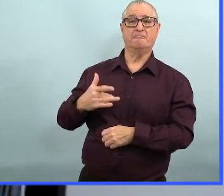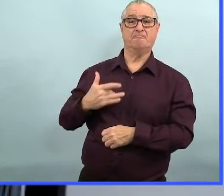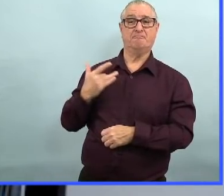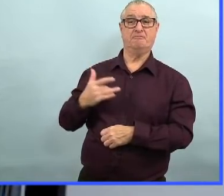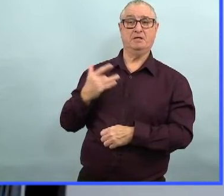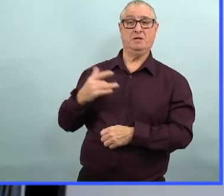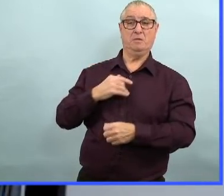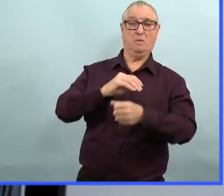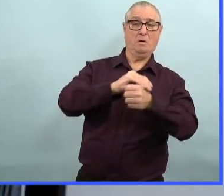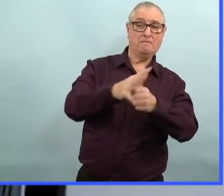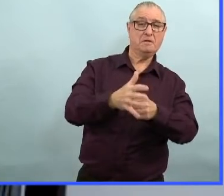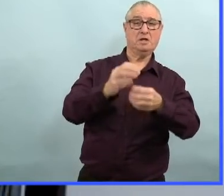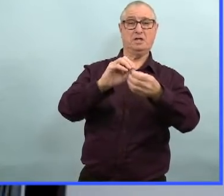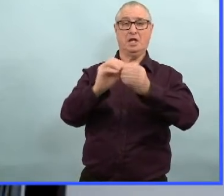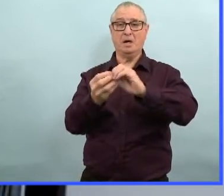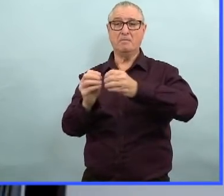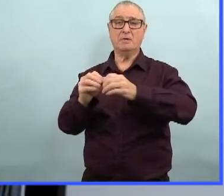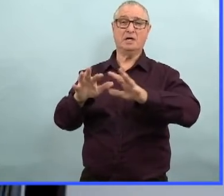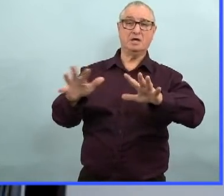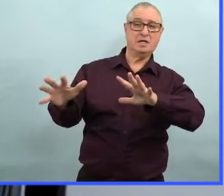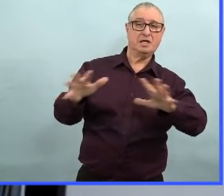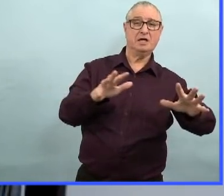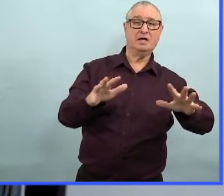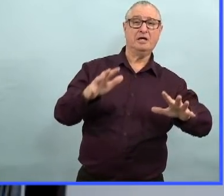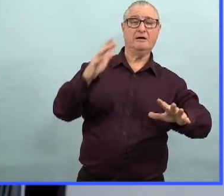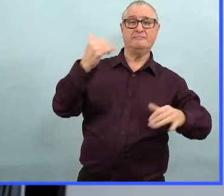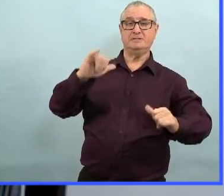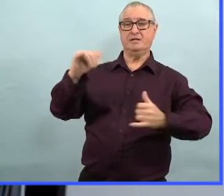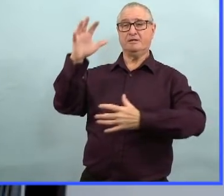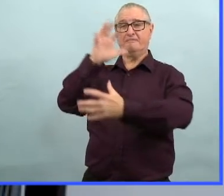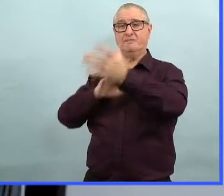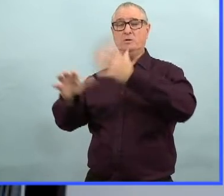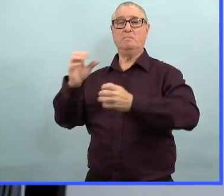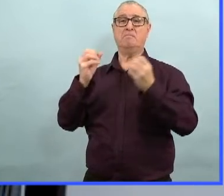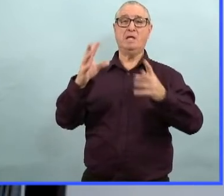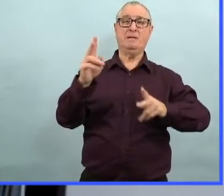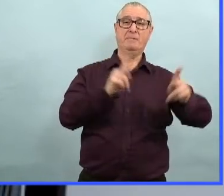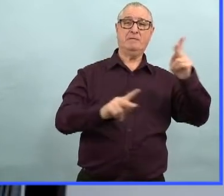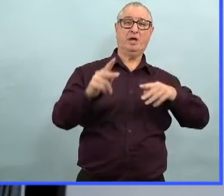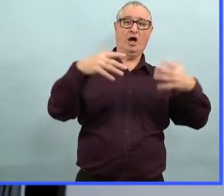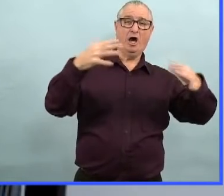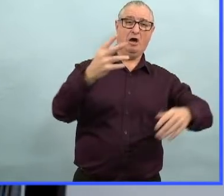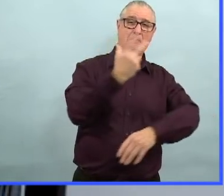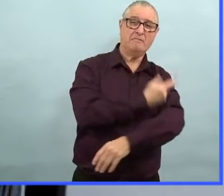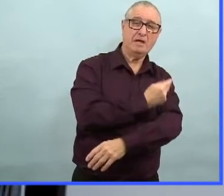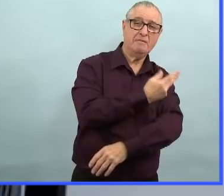many vaccinated people are getting are being infected with the covet 19 at the moment